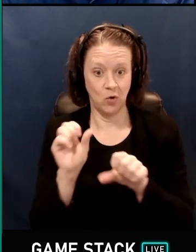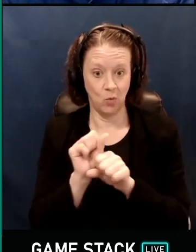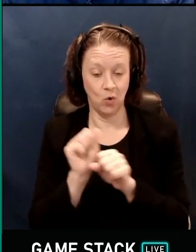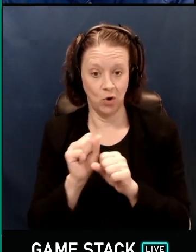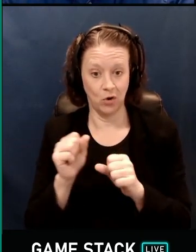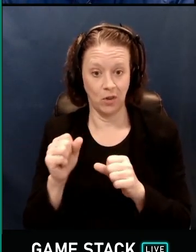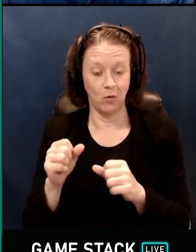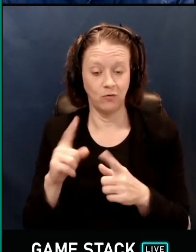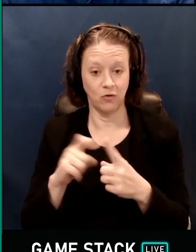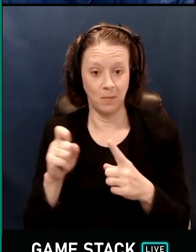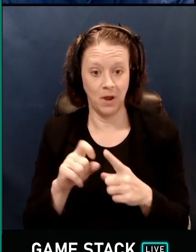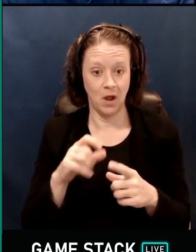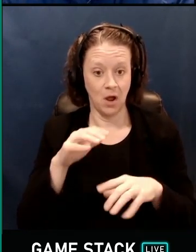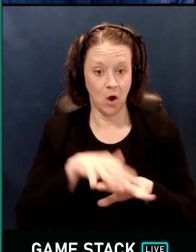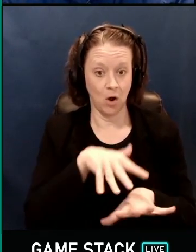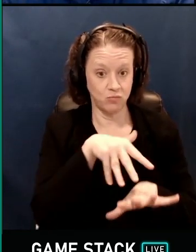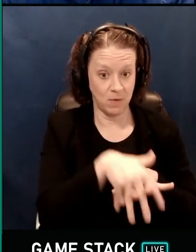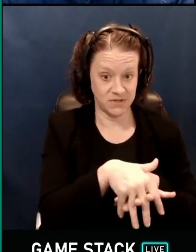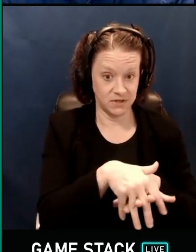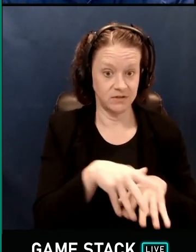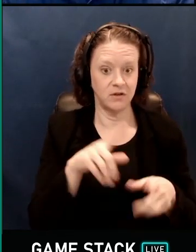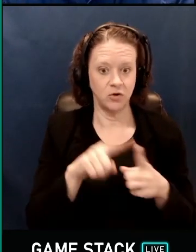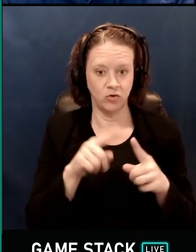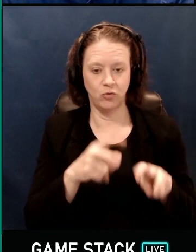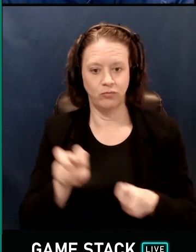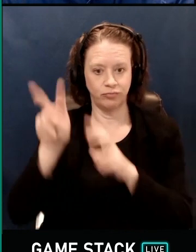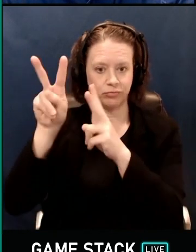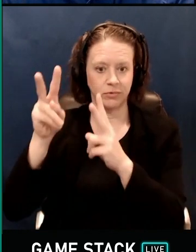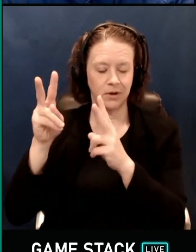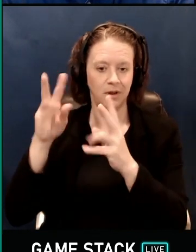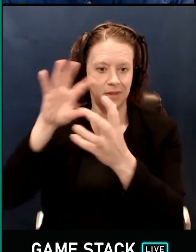to reduce servers, and other equipment.